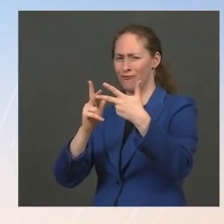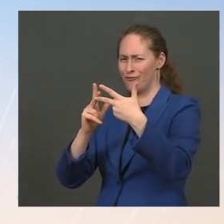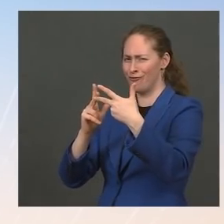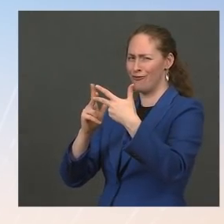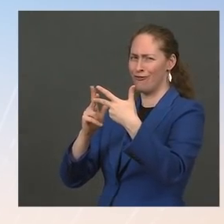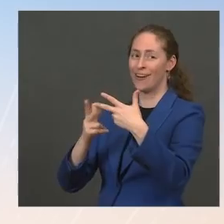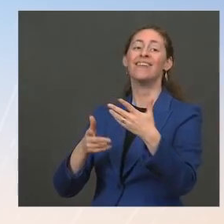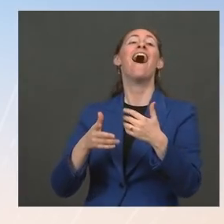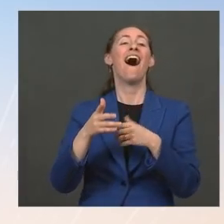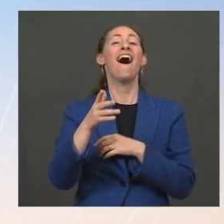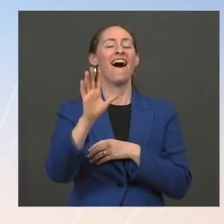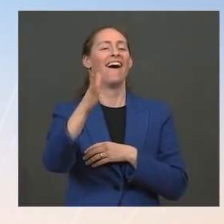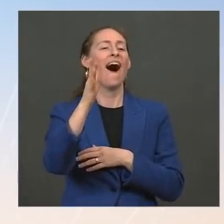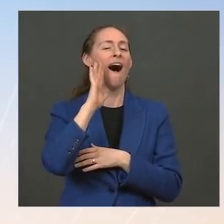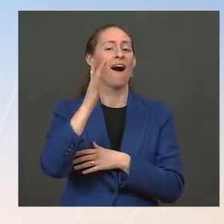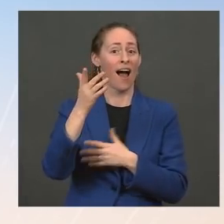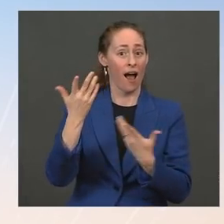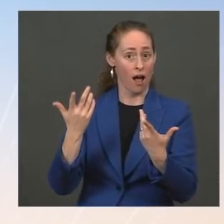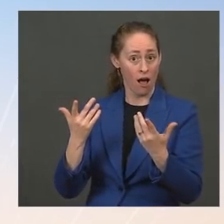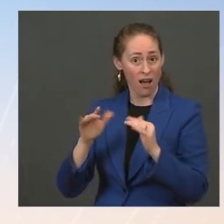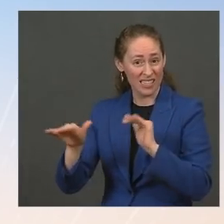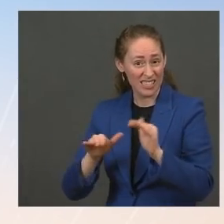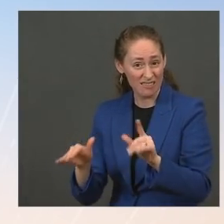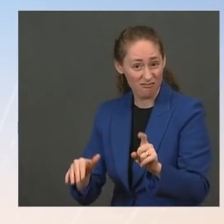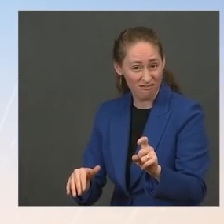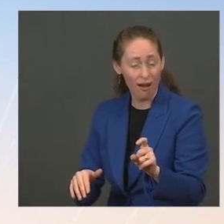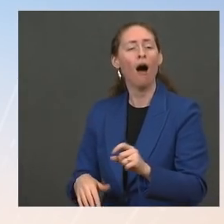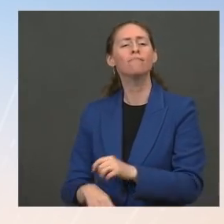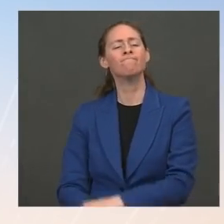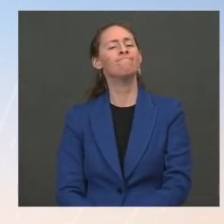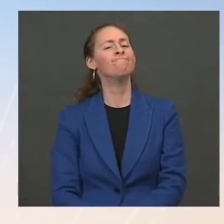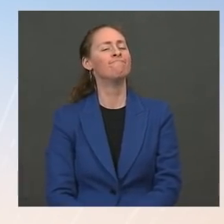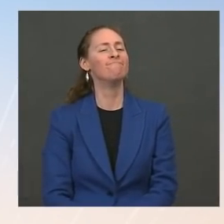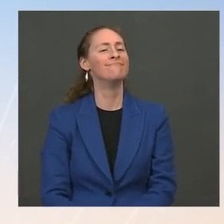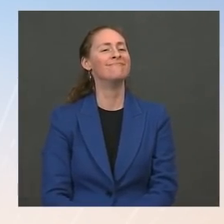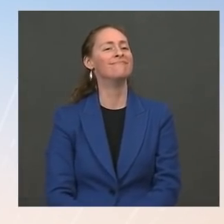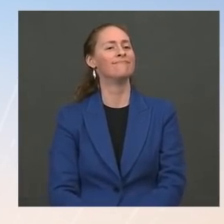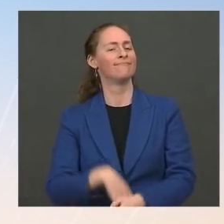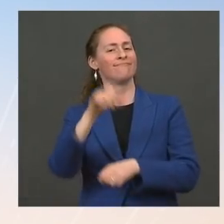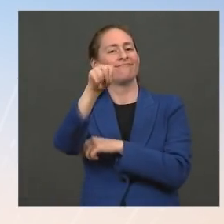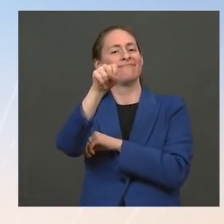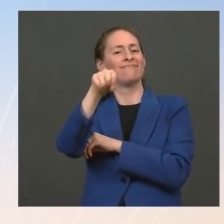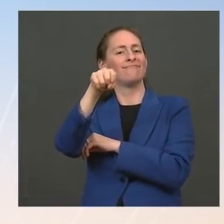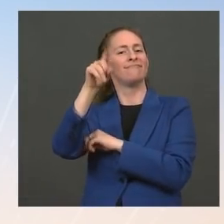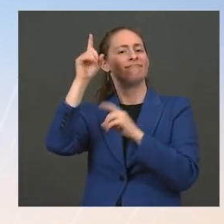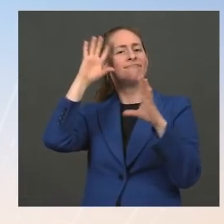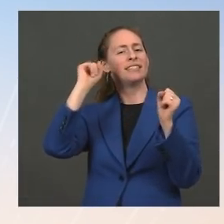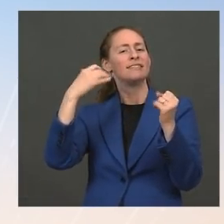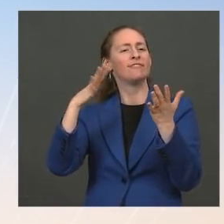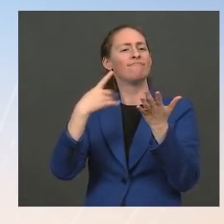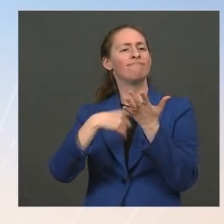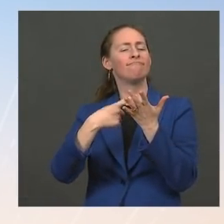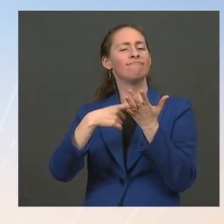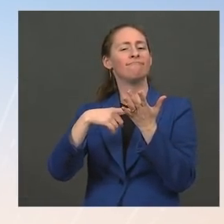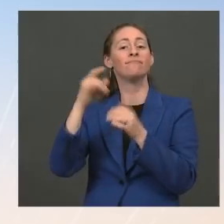you heard the President say this earlier today and we have had medical experts -- Dr. Fauci and others -- across the airwaves